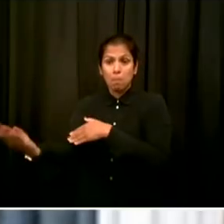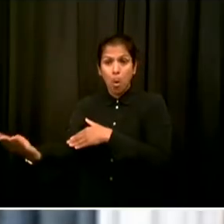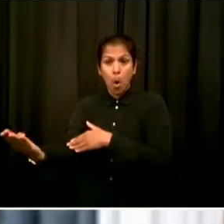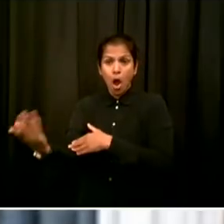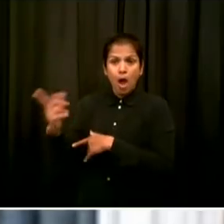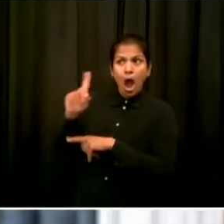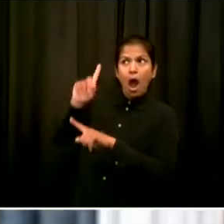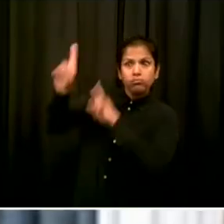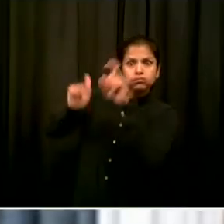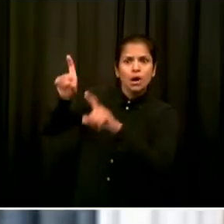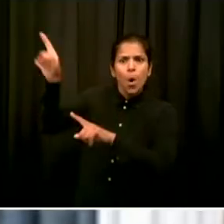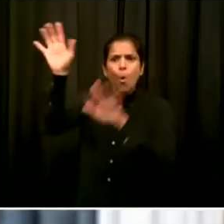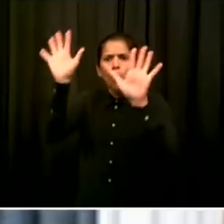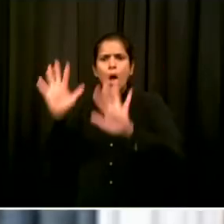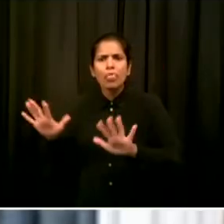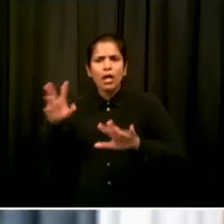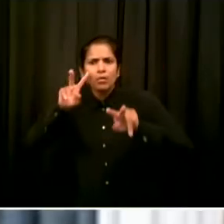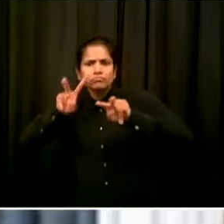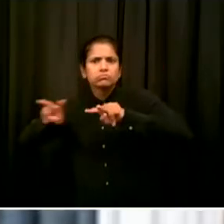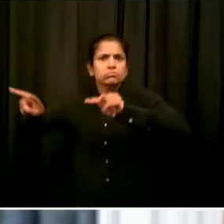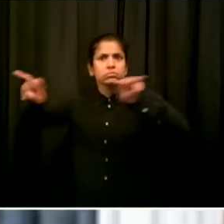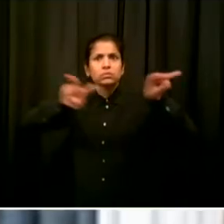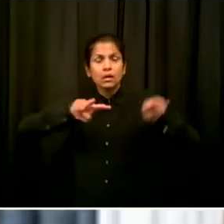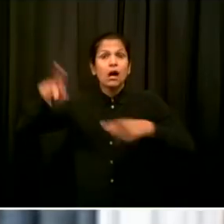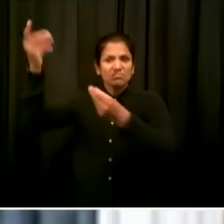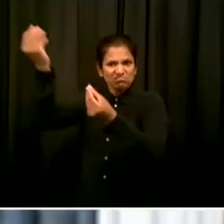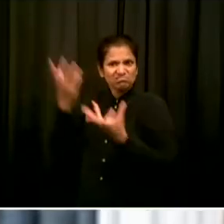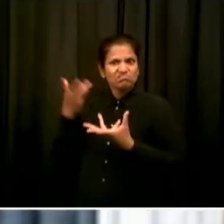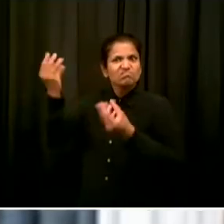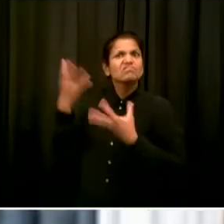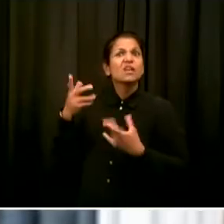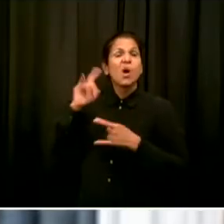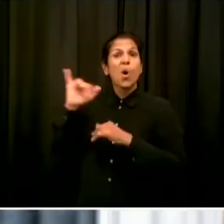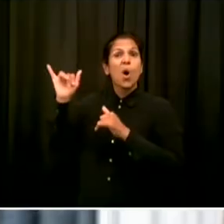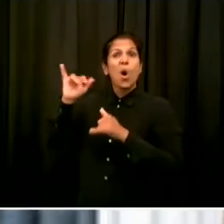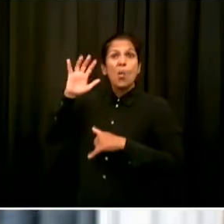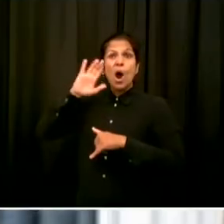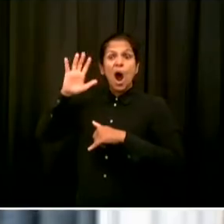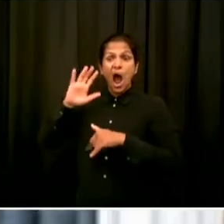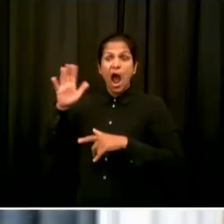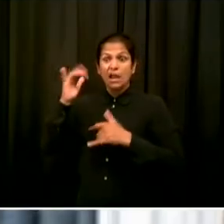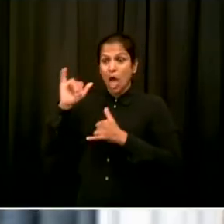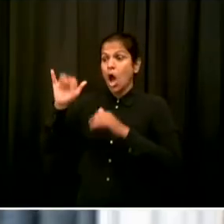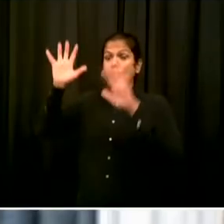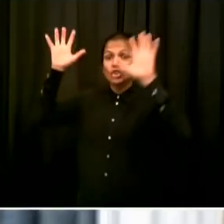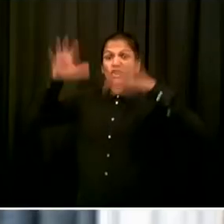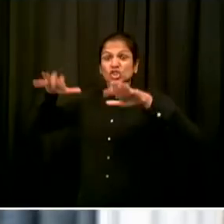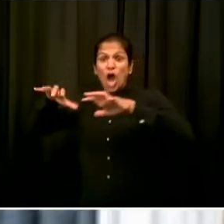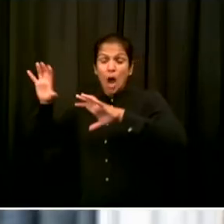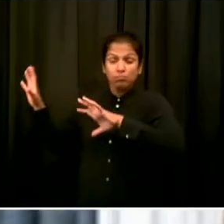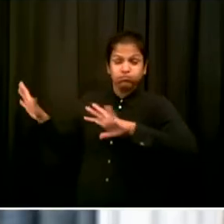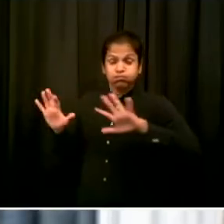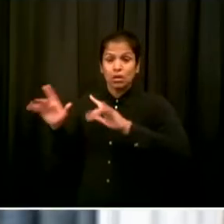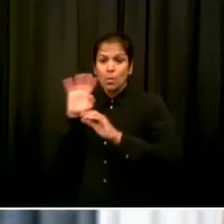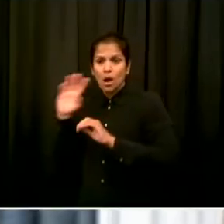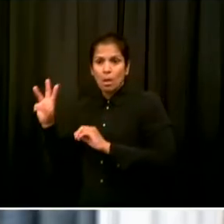WEATHER SERVICE SAID WE ARE SEEING THAT THE TROPICAL STORM